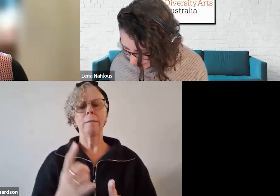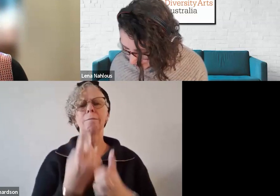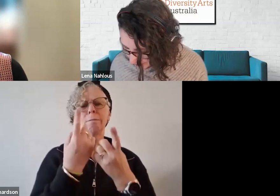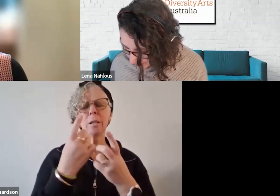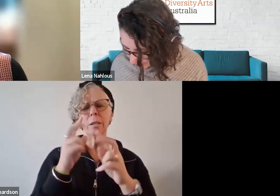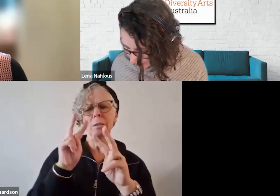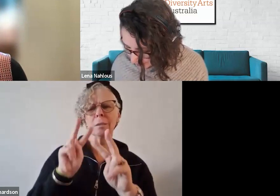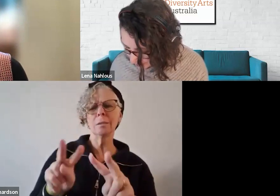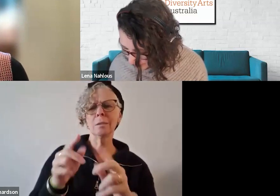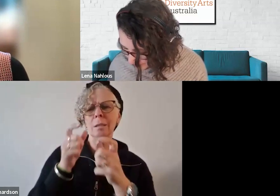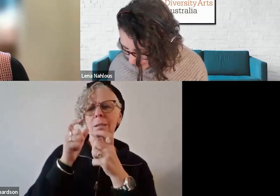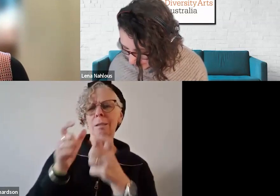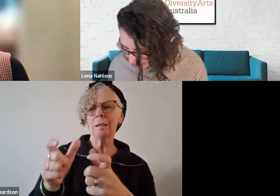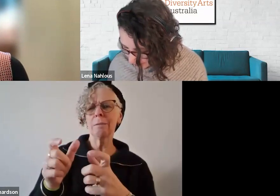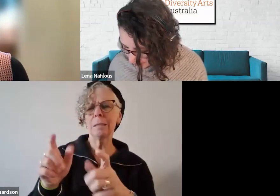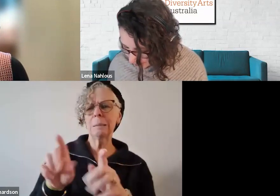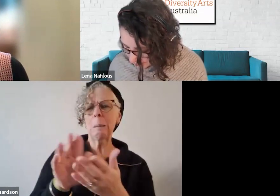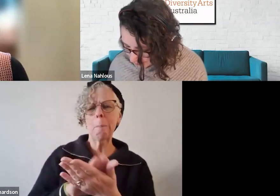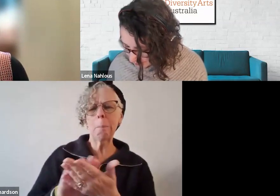governance was very much about steering men.